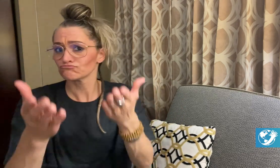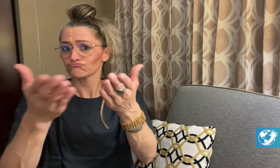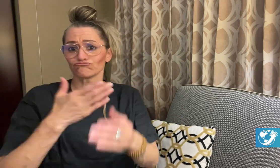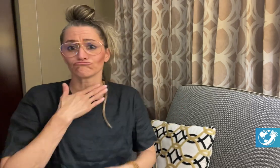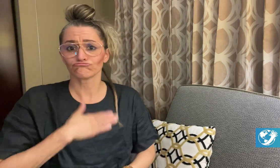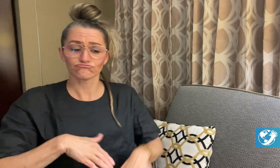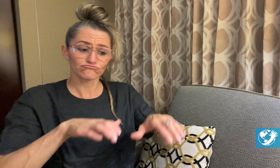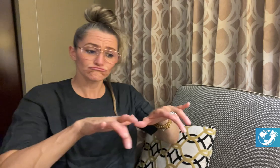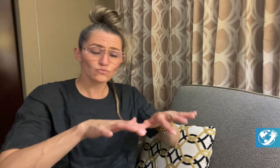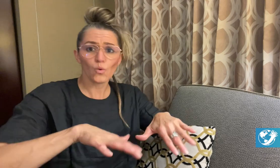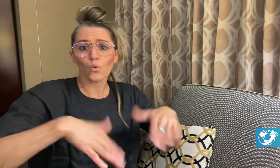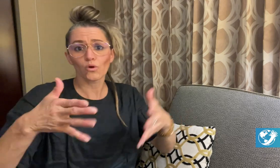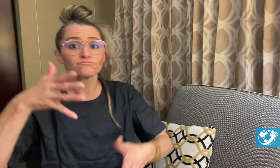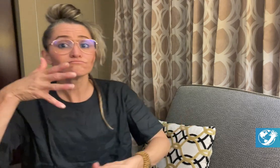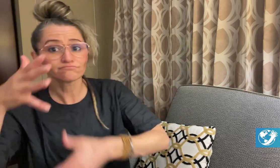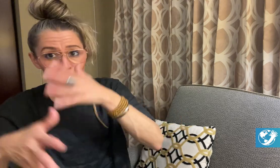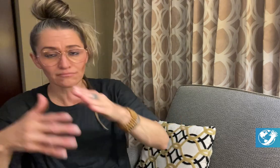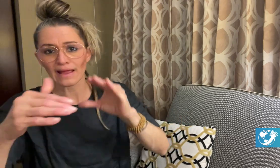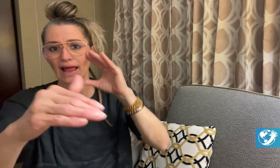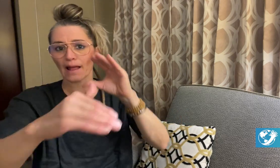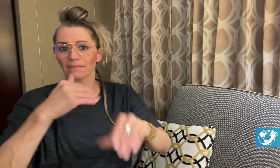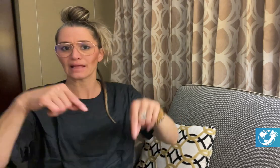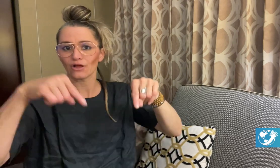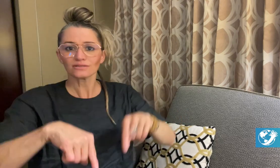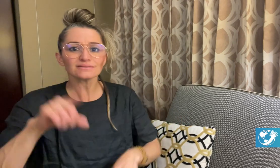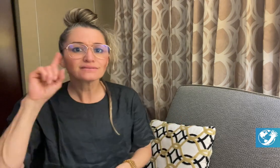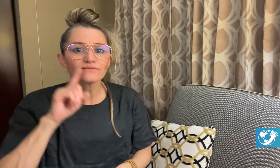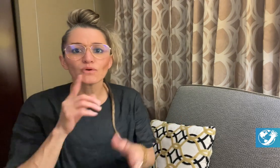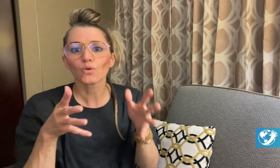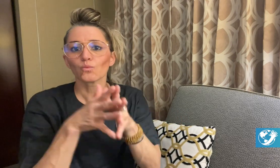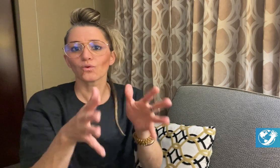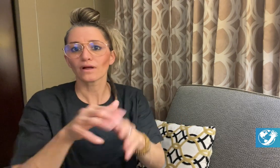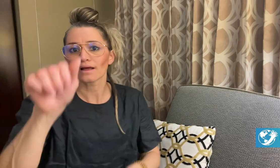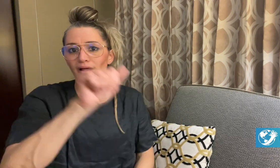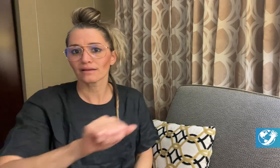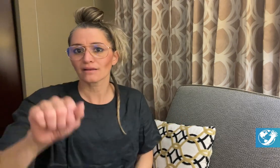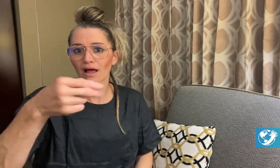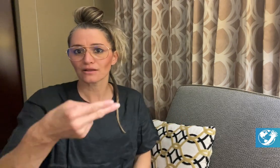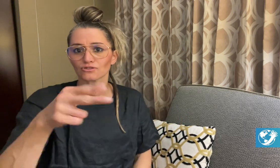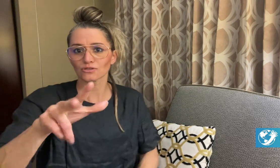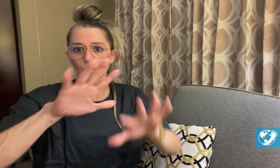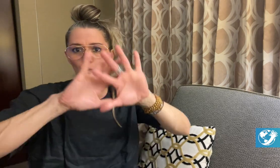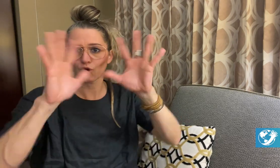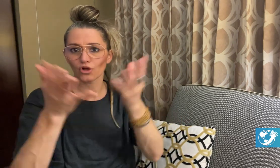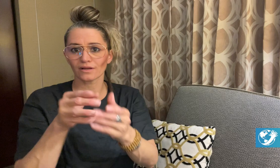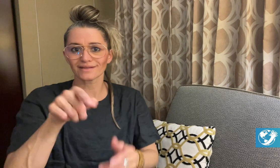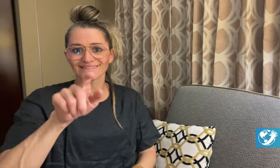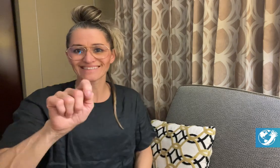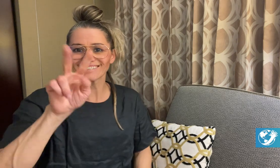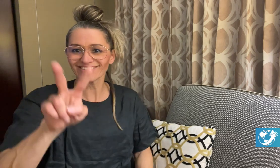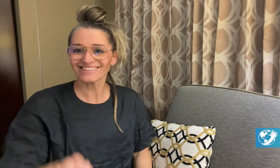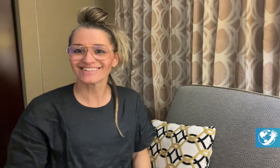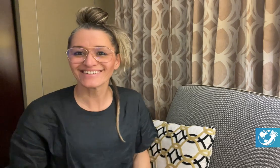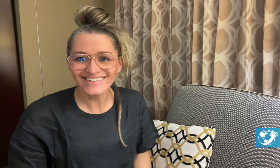in landscape format to deafwire@h3world.tv.